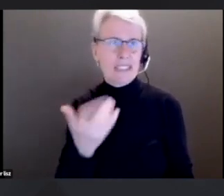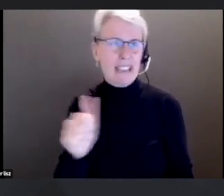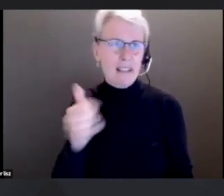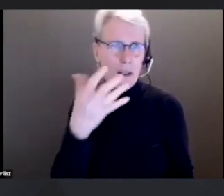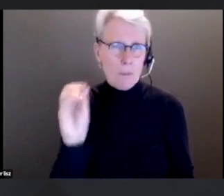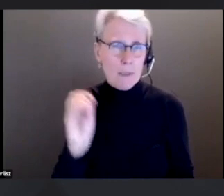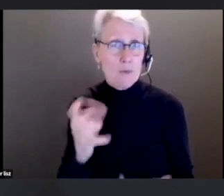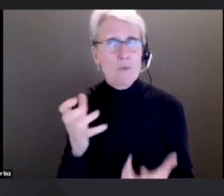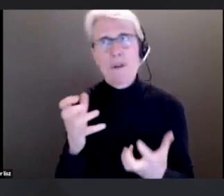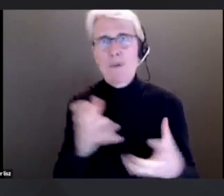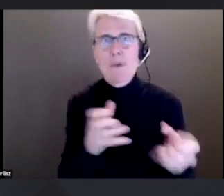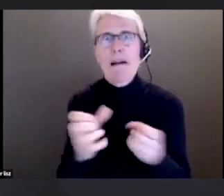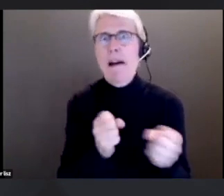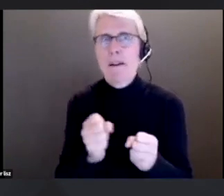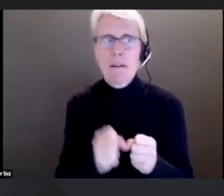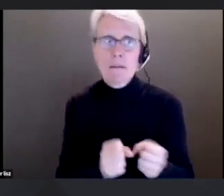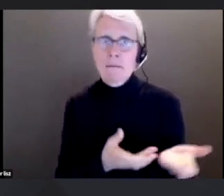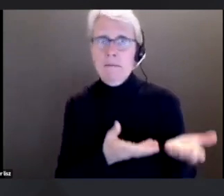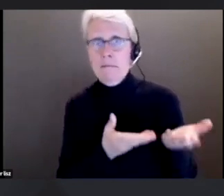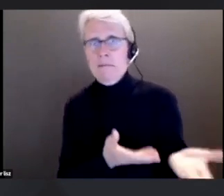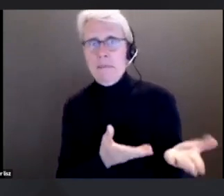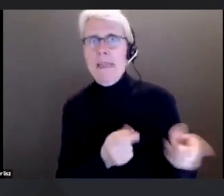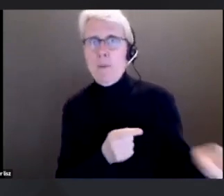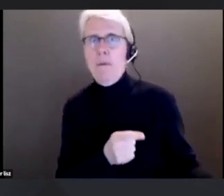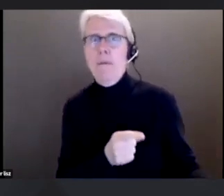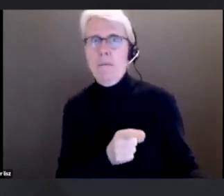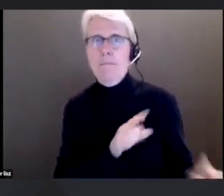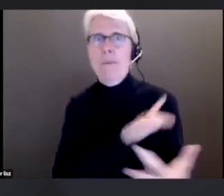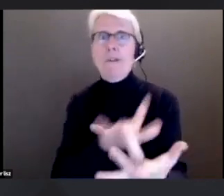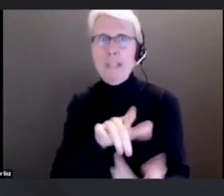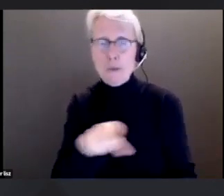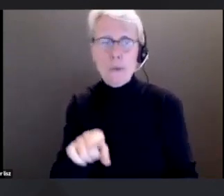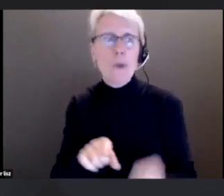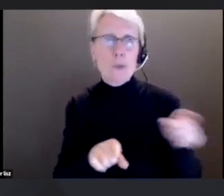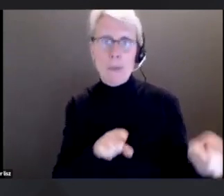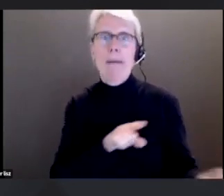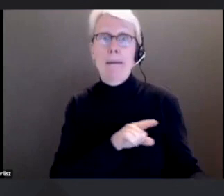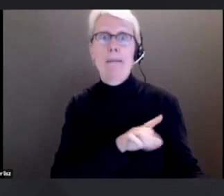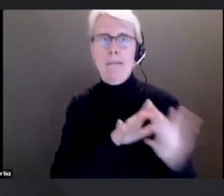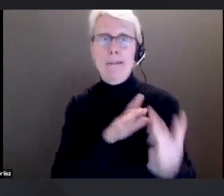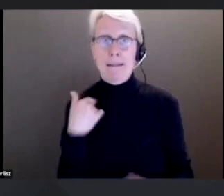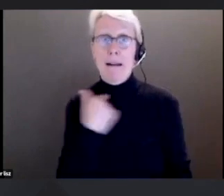and you know, again, it's a small community. I know, you know, I know her, I know her husband, I know her family and stuff.